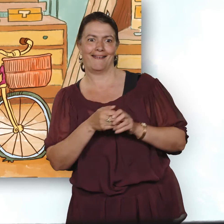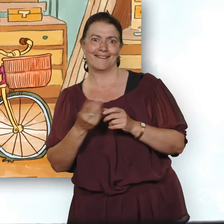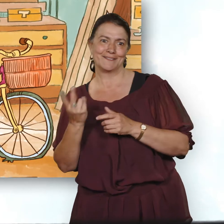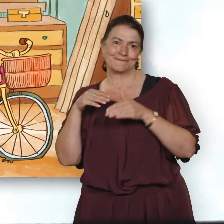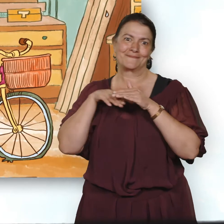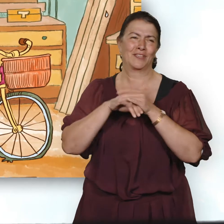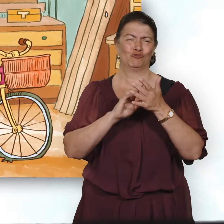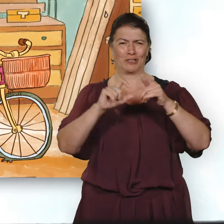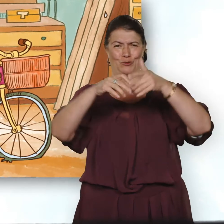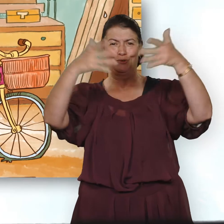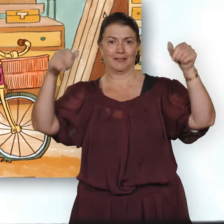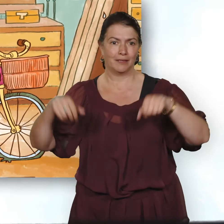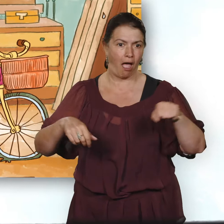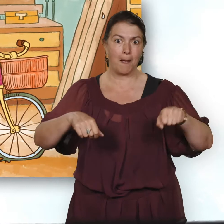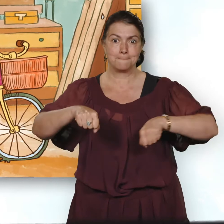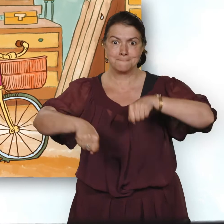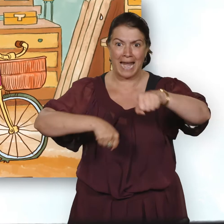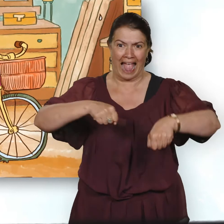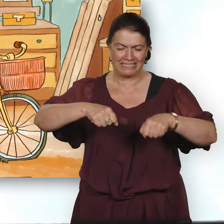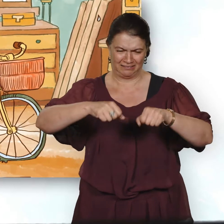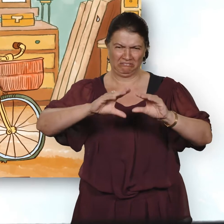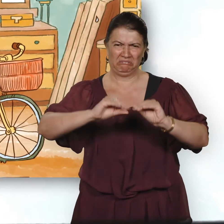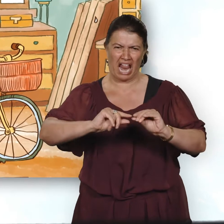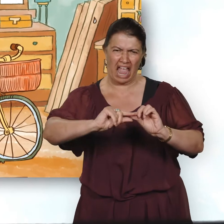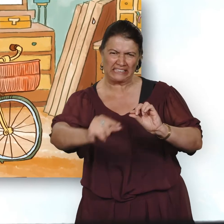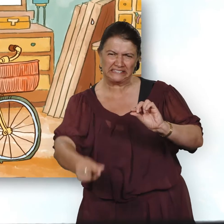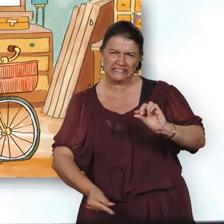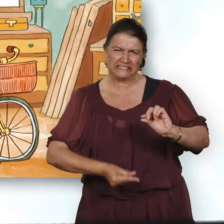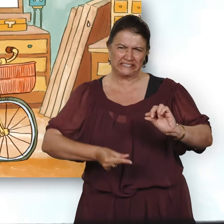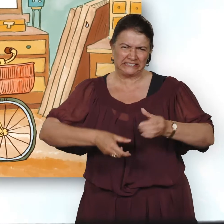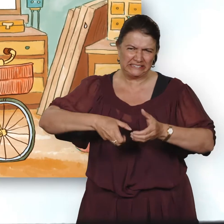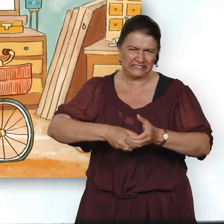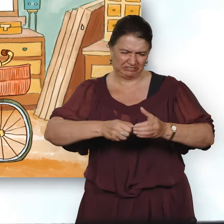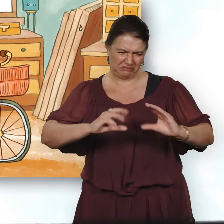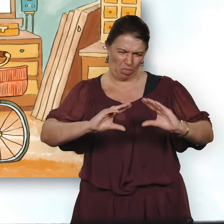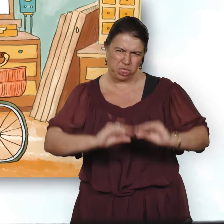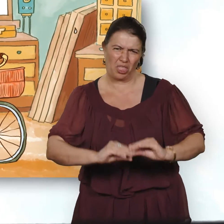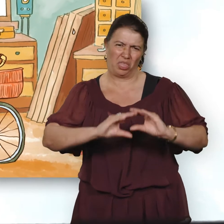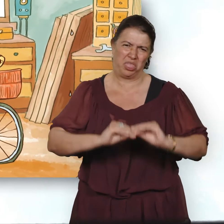“Look, Grandma’s bike has a flat tyre,” said Millie. “Let’s invent tyres that